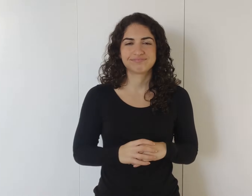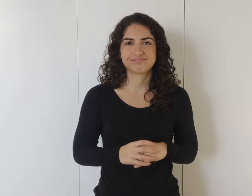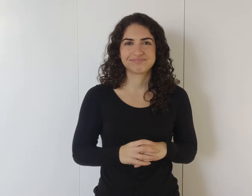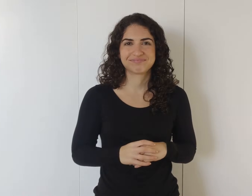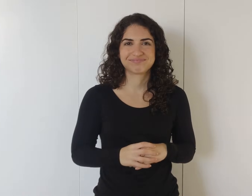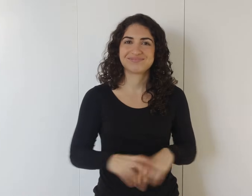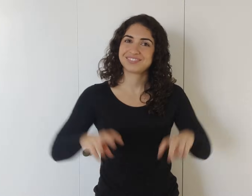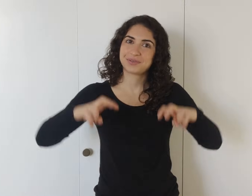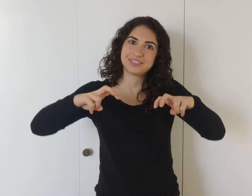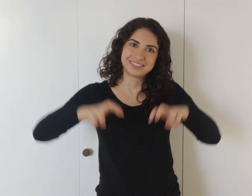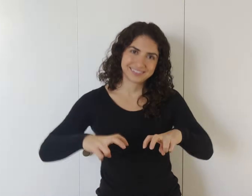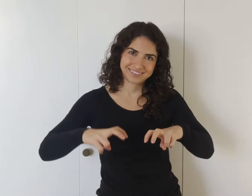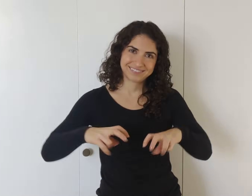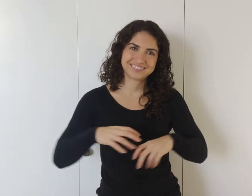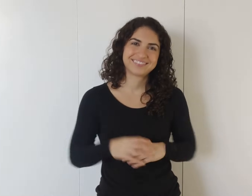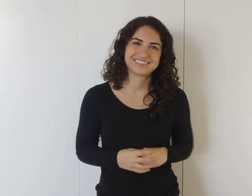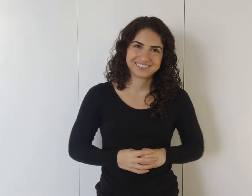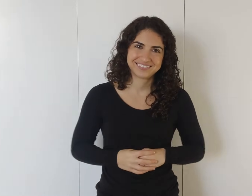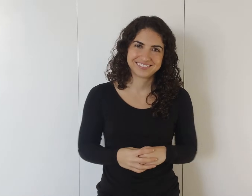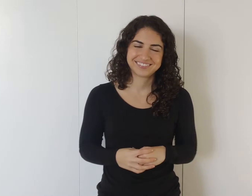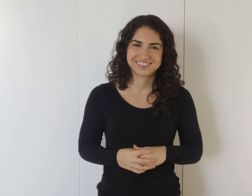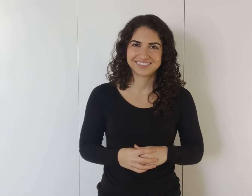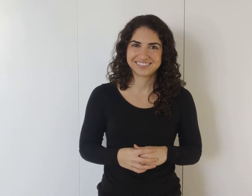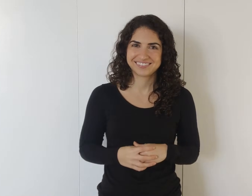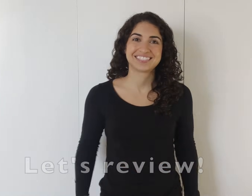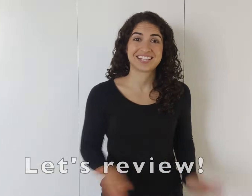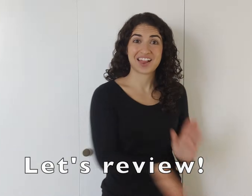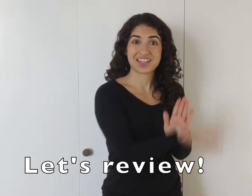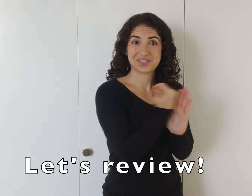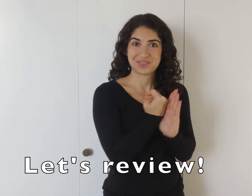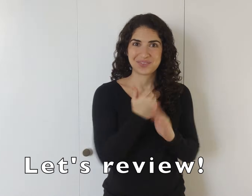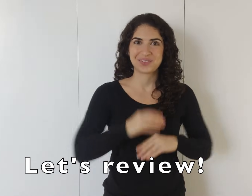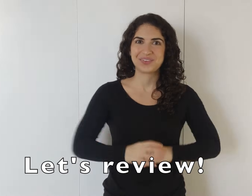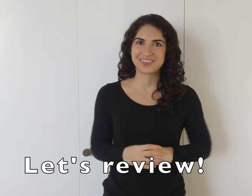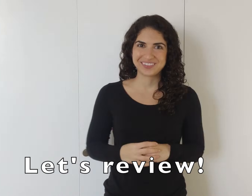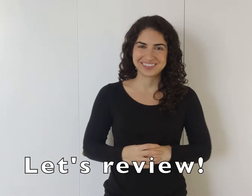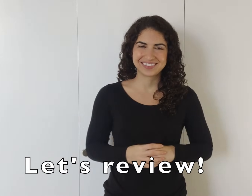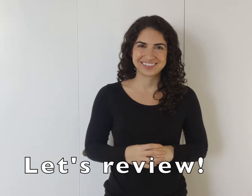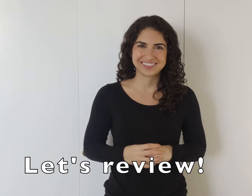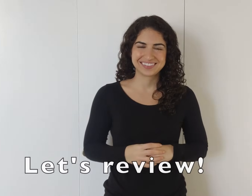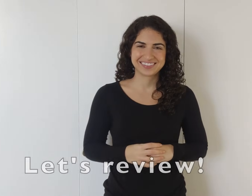SIT Let's review! (No voiceover, no caption)